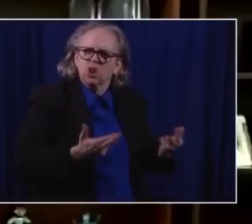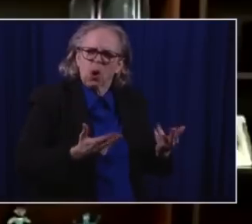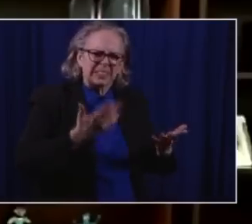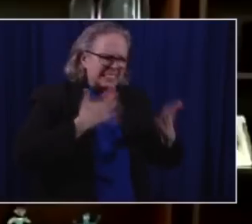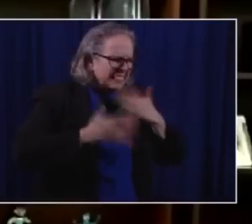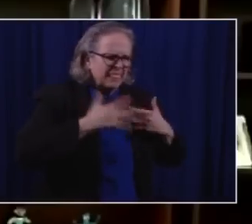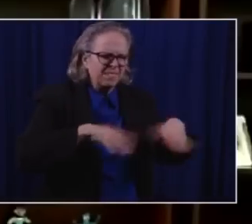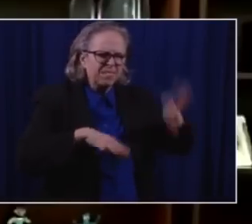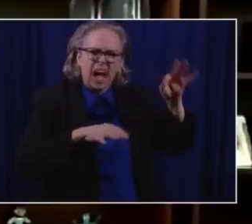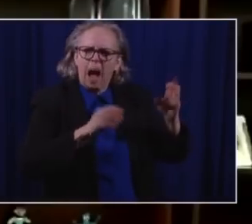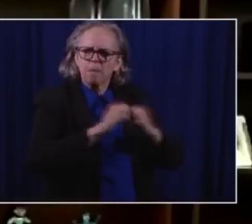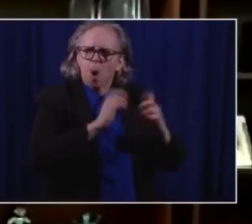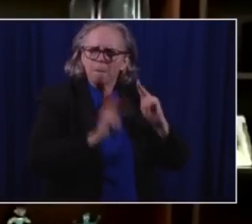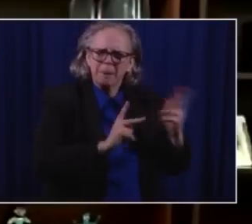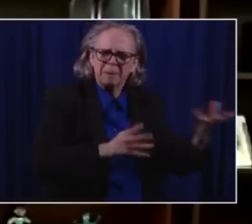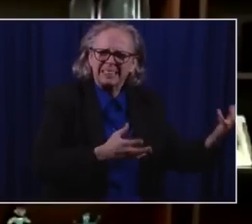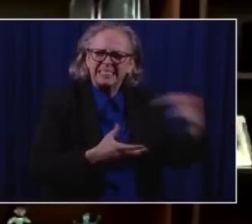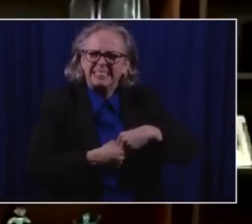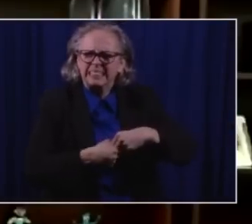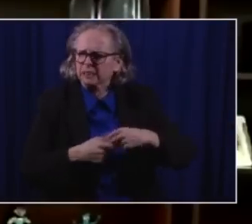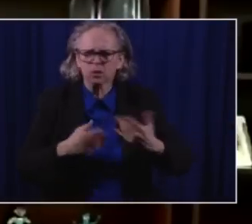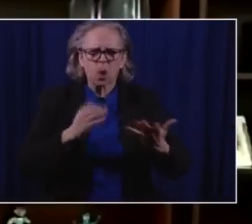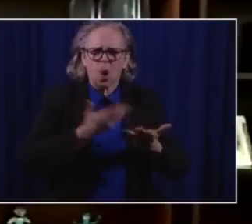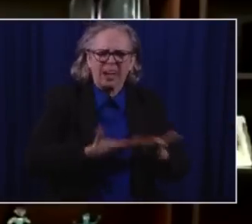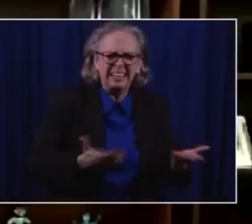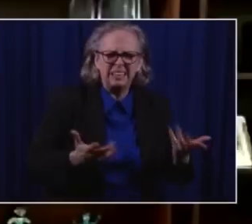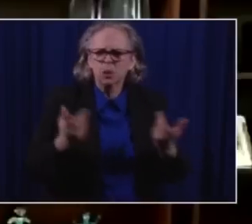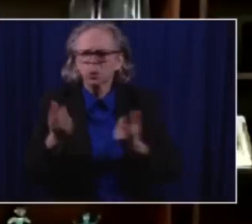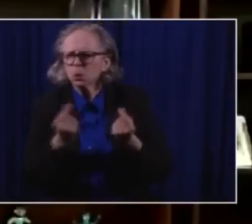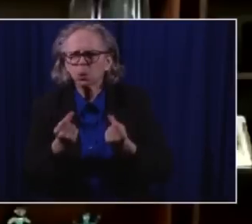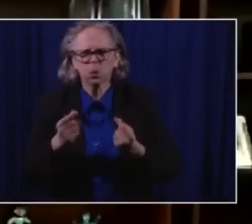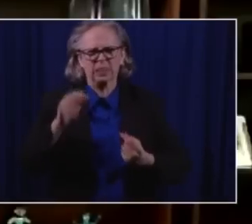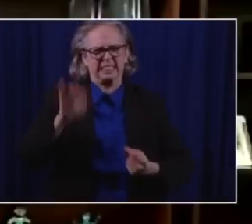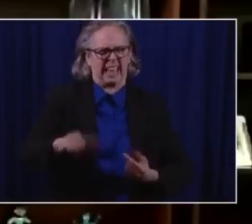committee. As we consider the fact that we may need to stay think about the allocation of